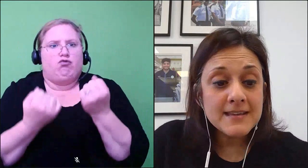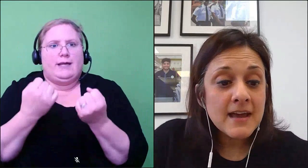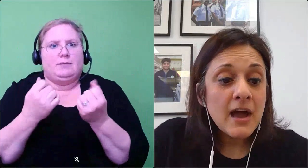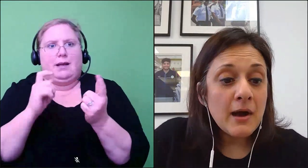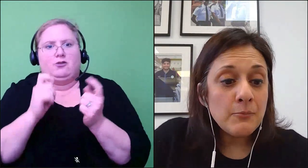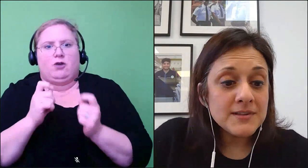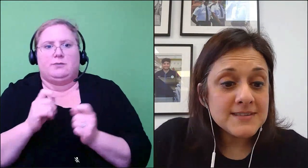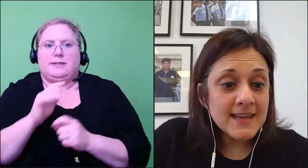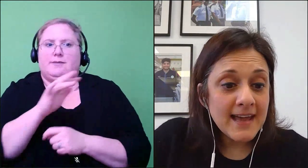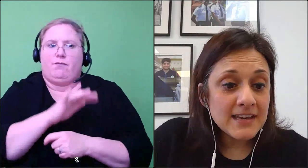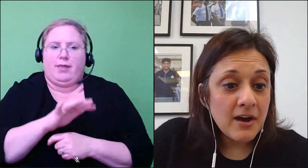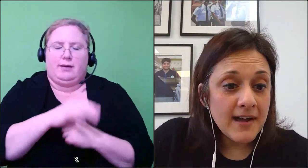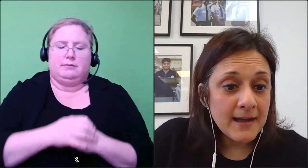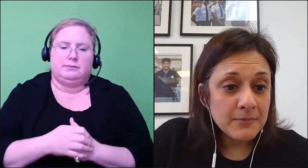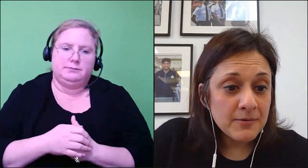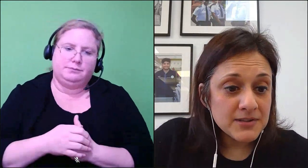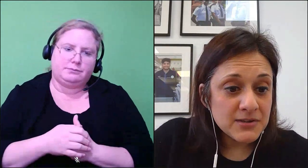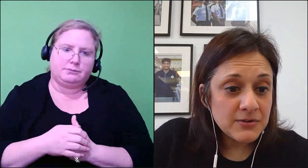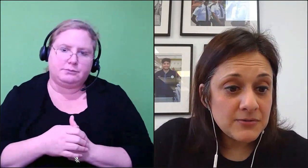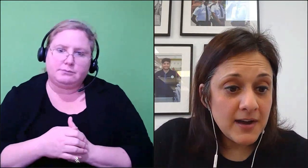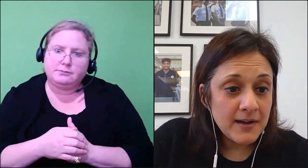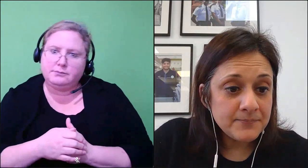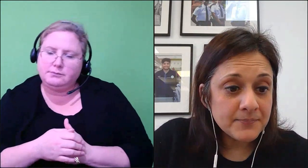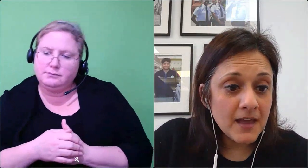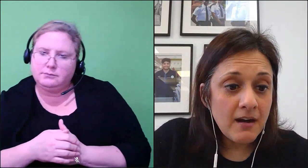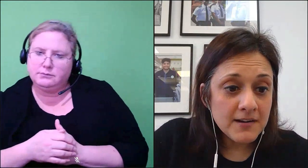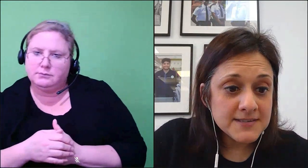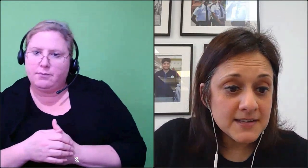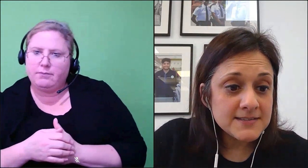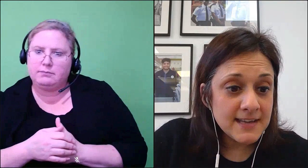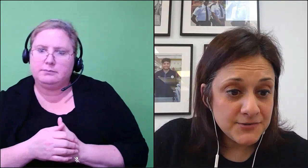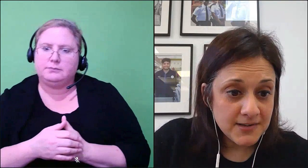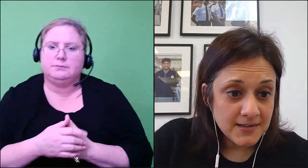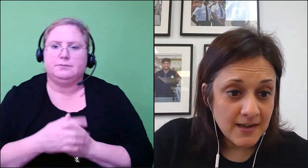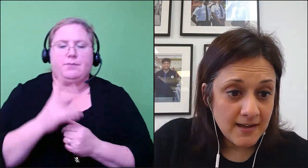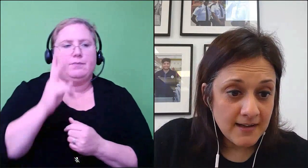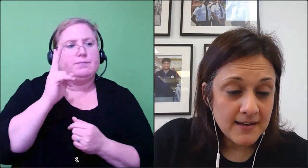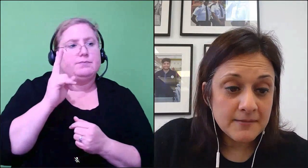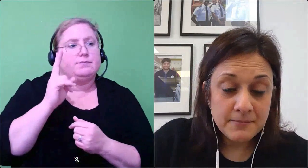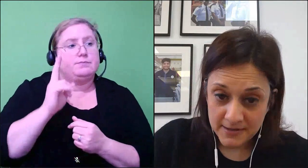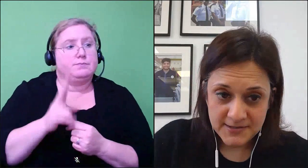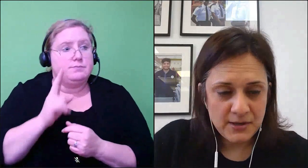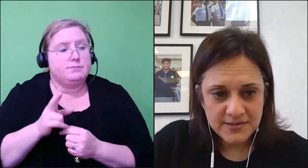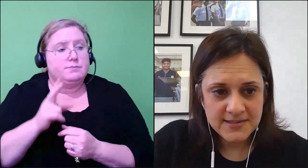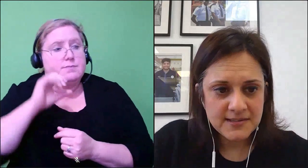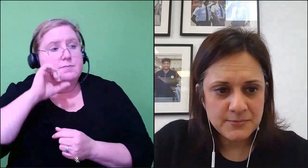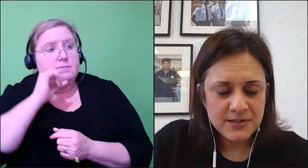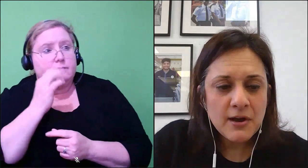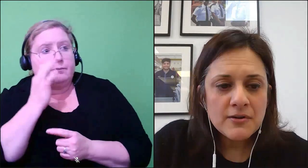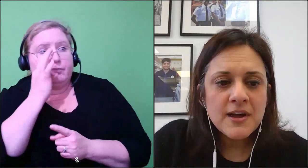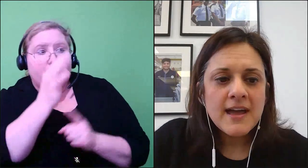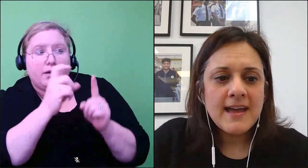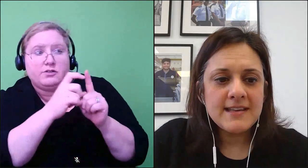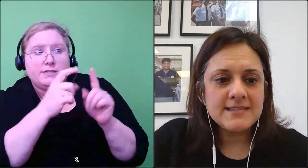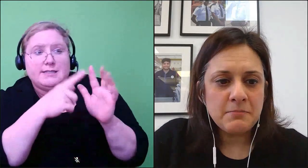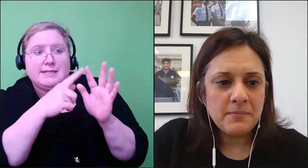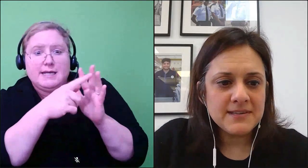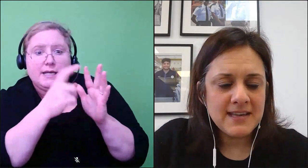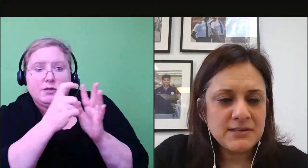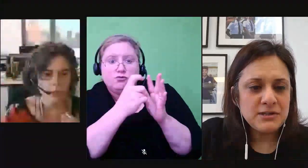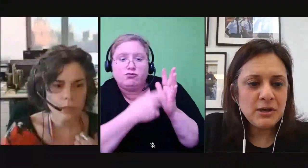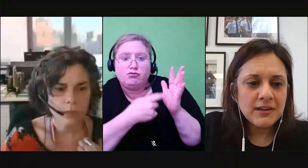And once again, I am going to ask Deirdre because UNISON, as we know, is a public sector